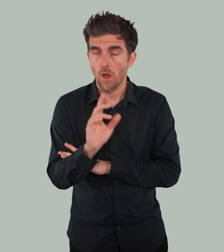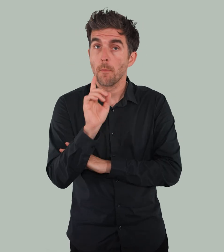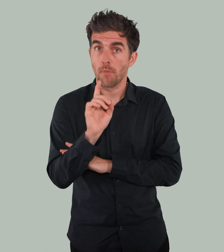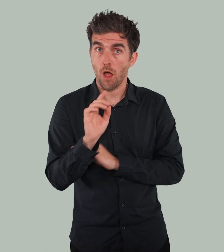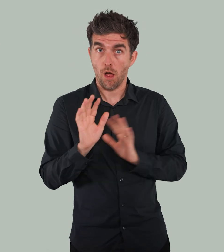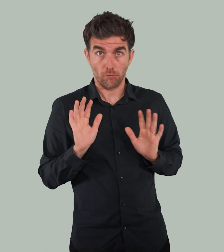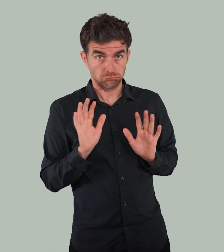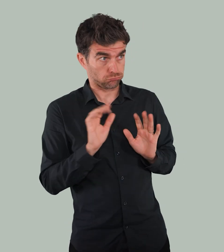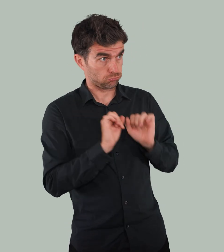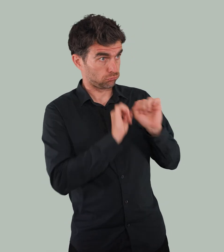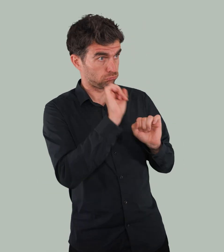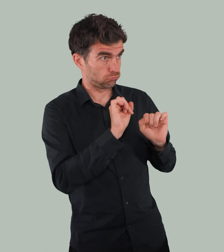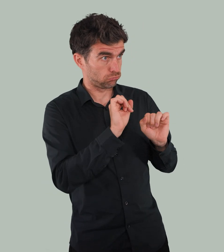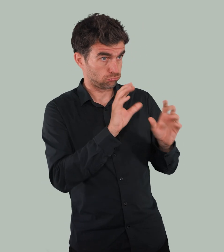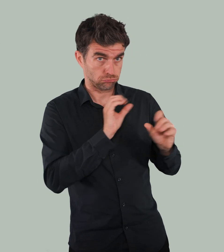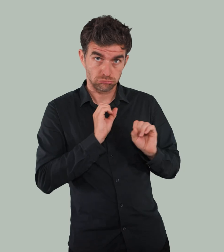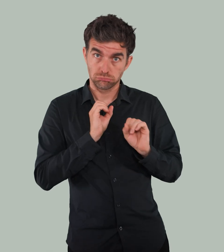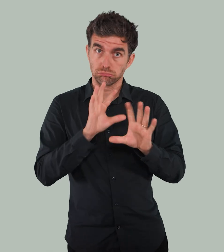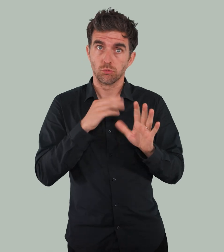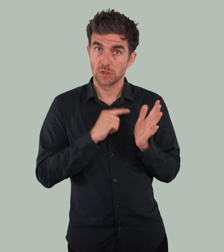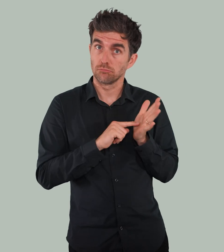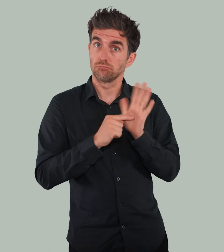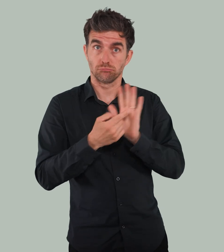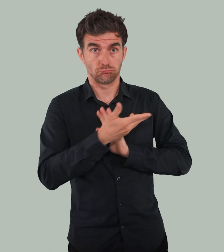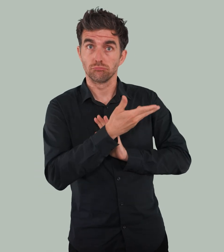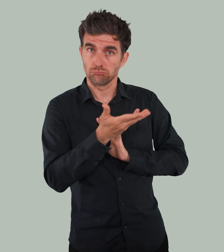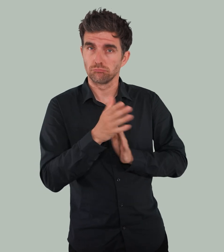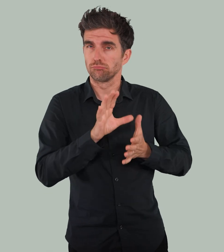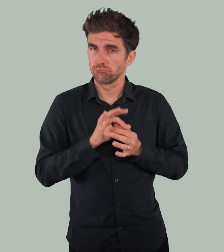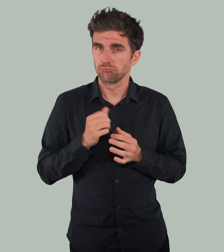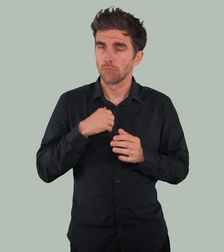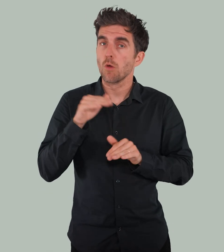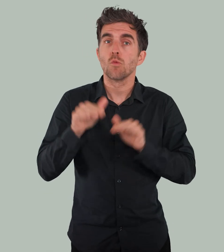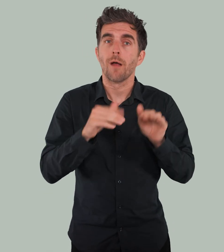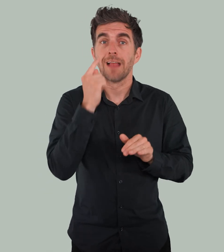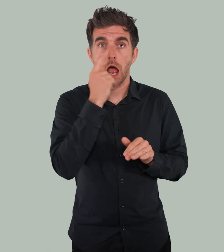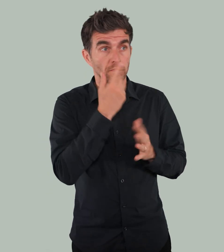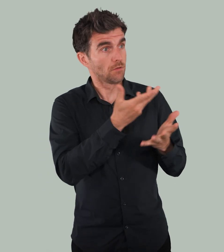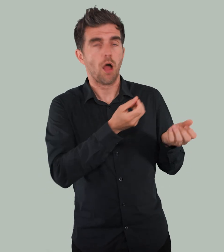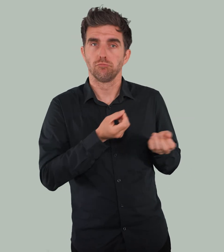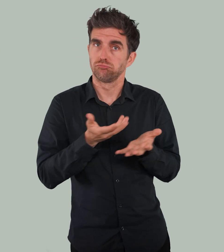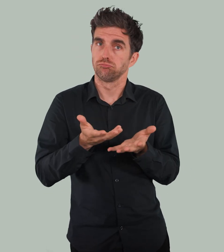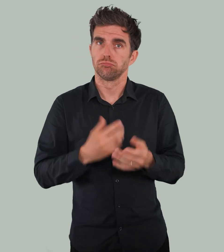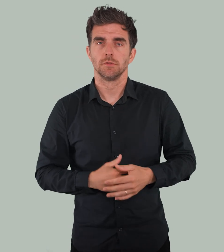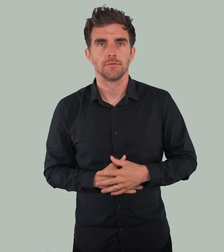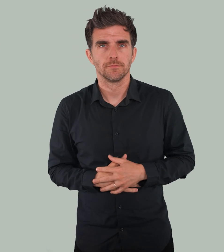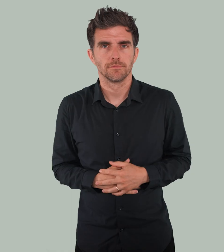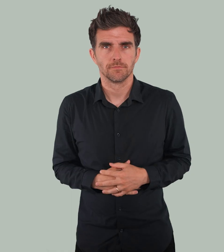but reflect the views expressed by respondents to the Call for Evidence.